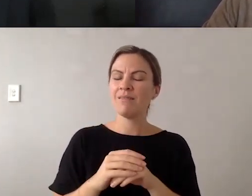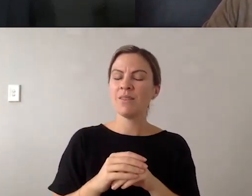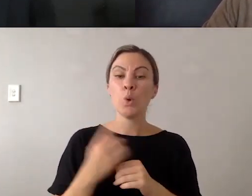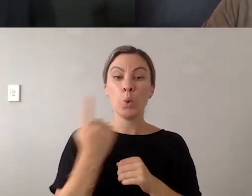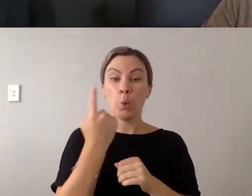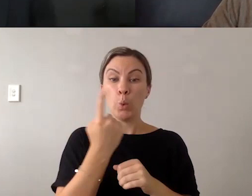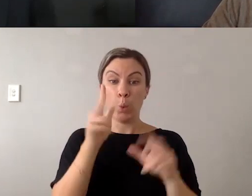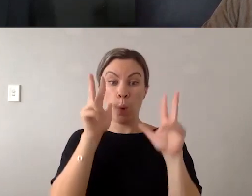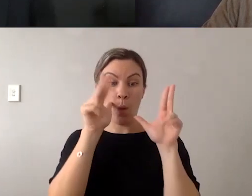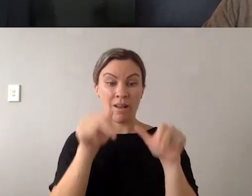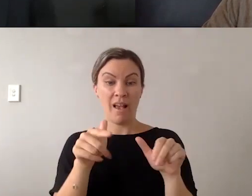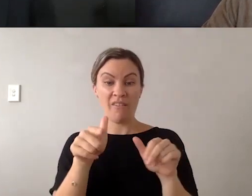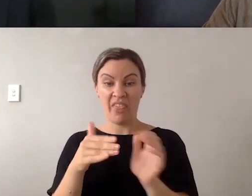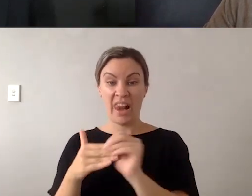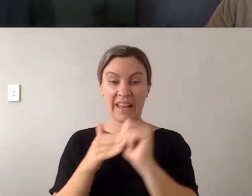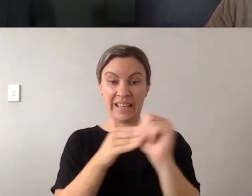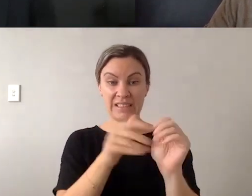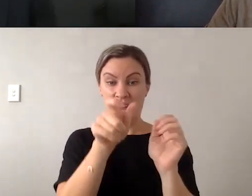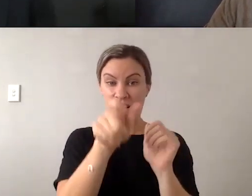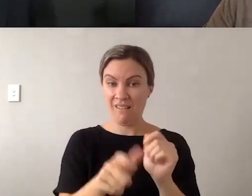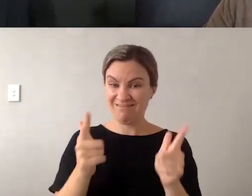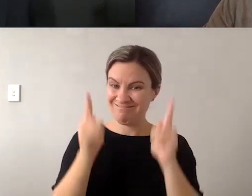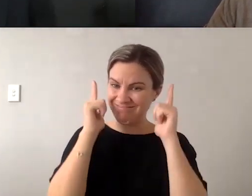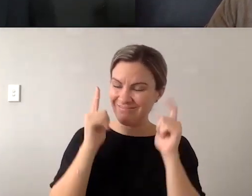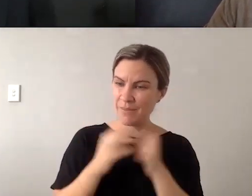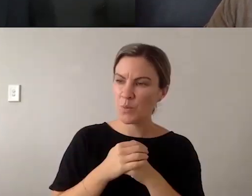thoughts around self-care, particularly if we have to carry and